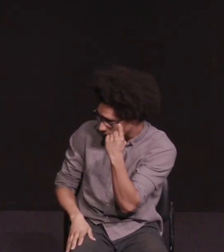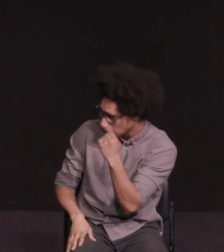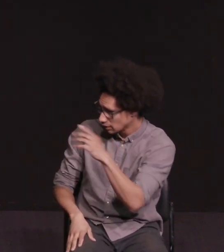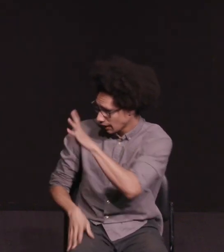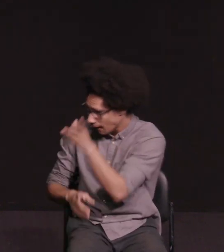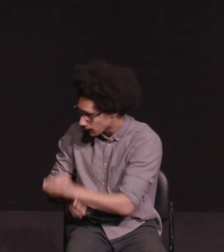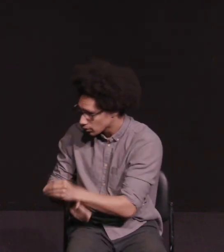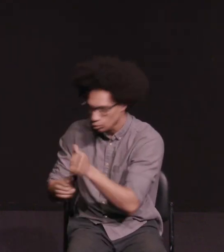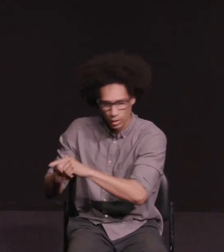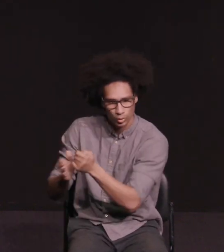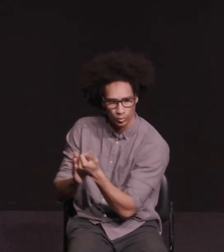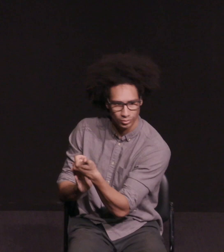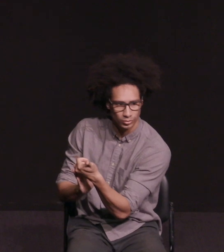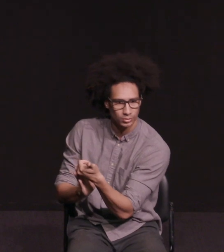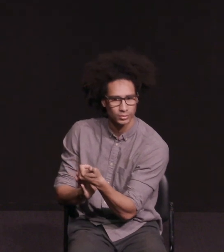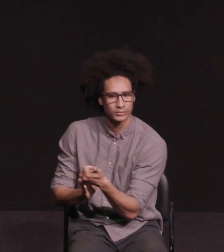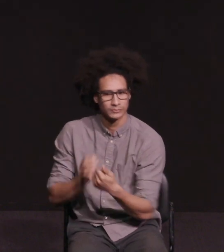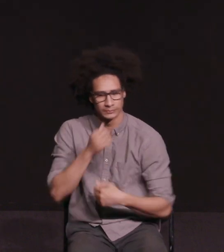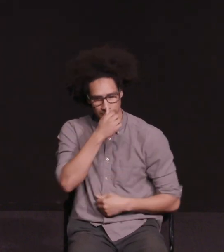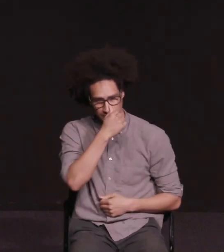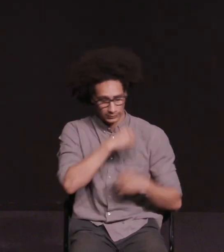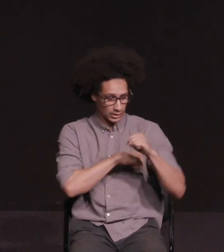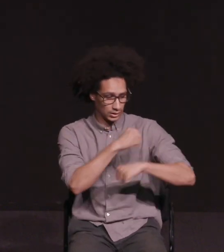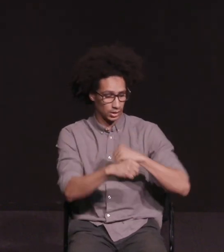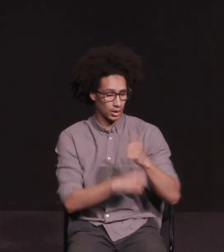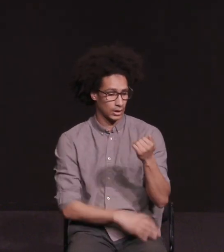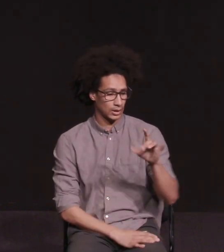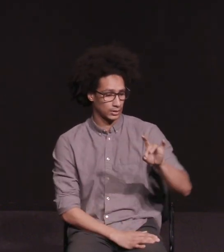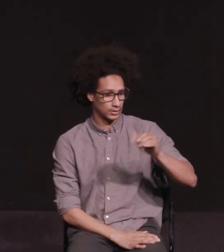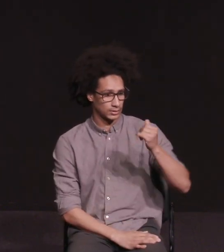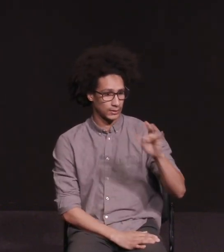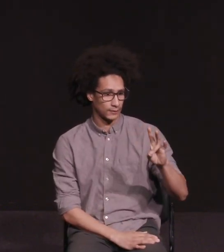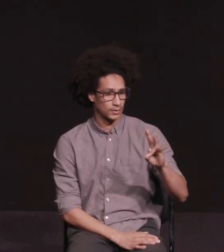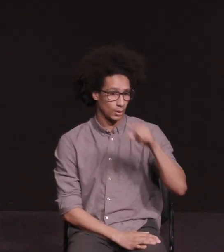In 1817, the first African American firm to issue